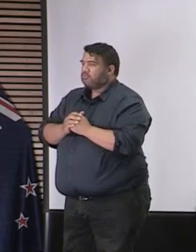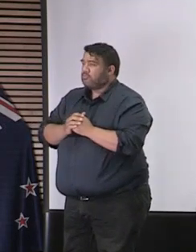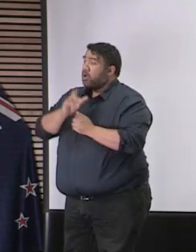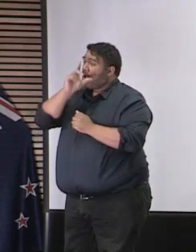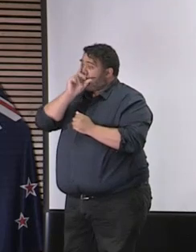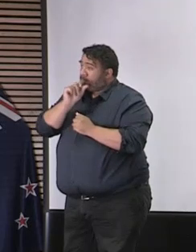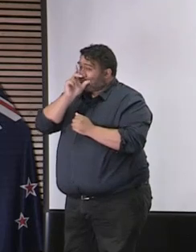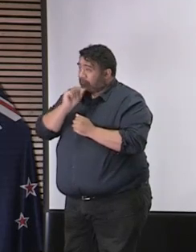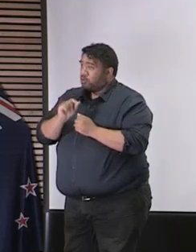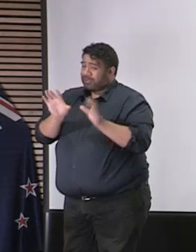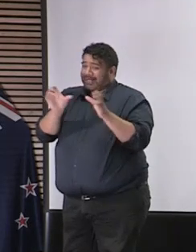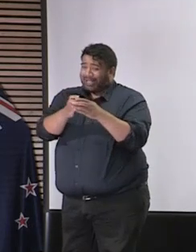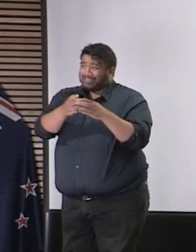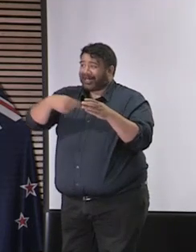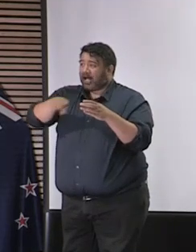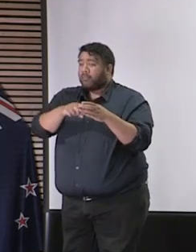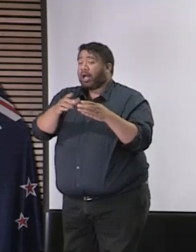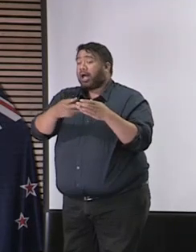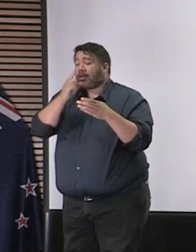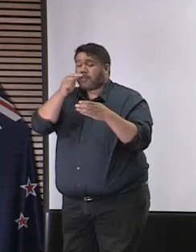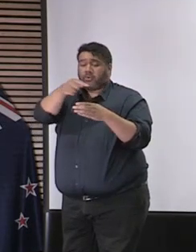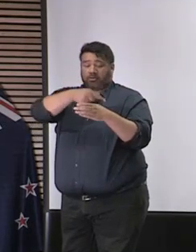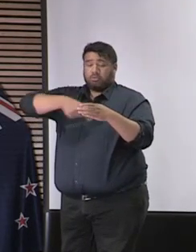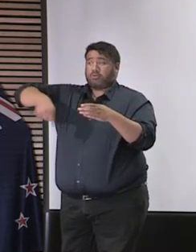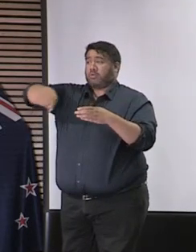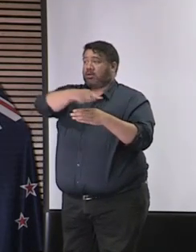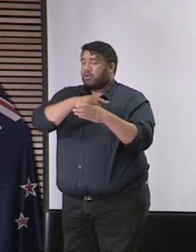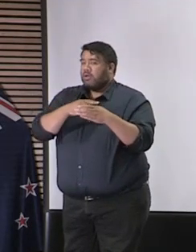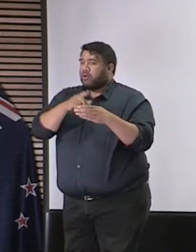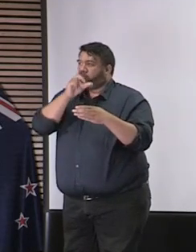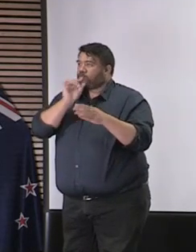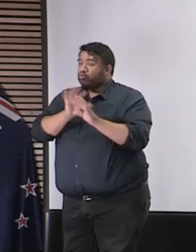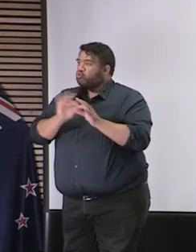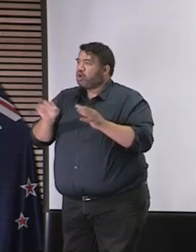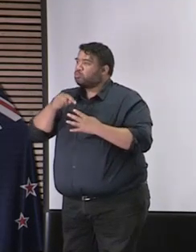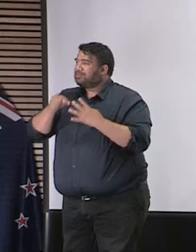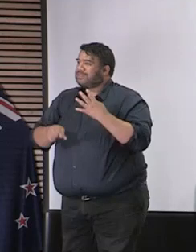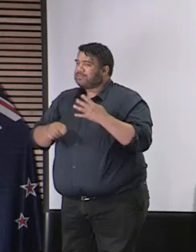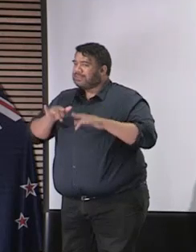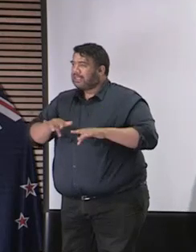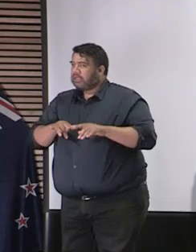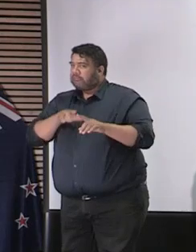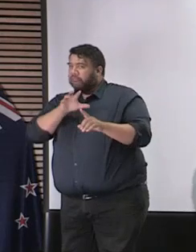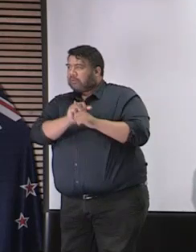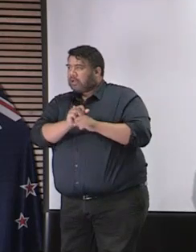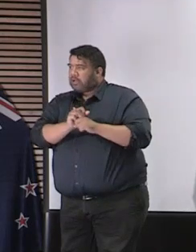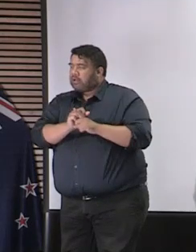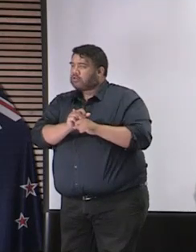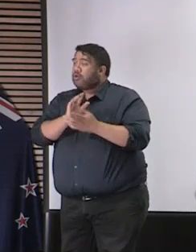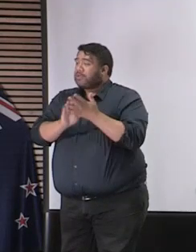use testing to help ring fence those clusters and that may include testing people with no symptoms to check and see if